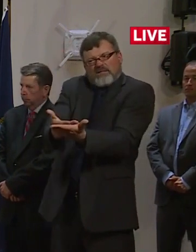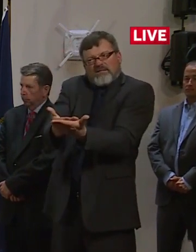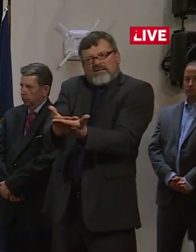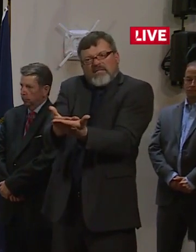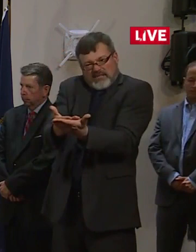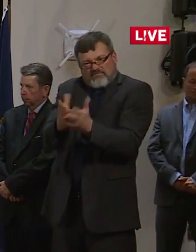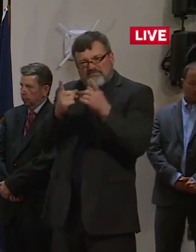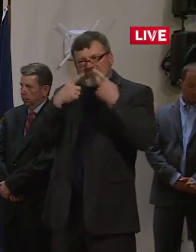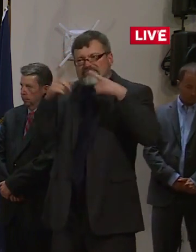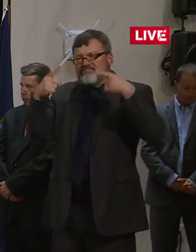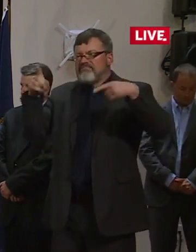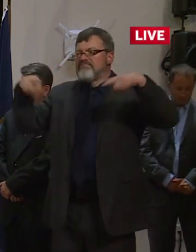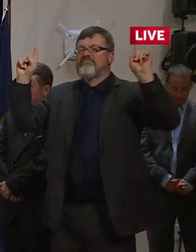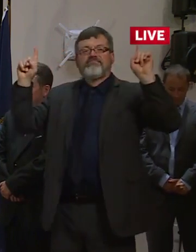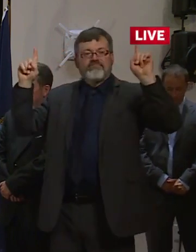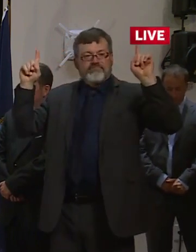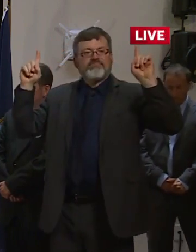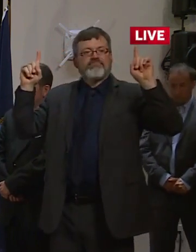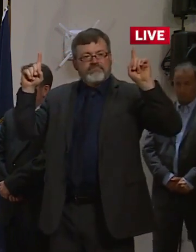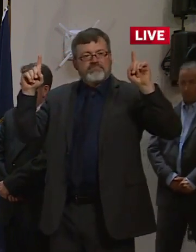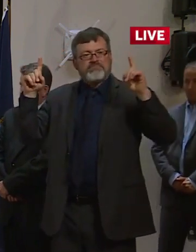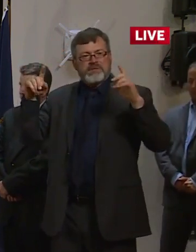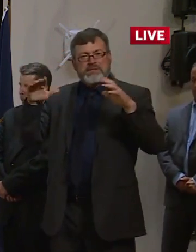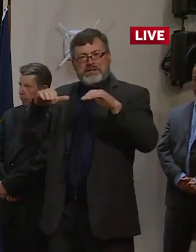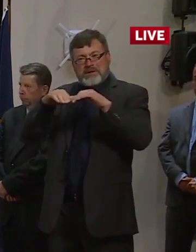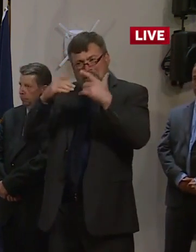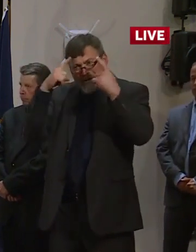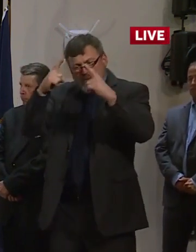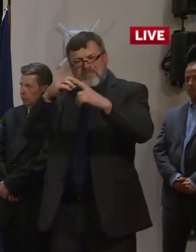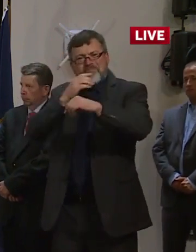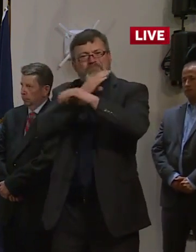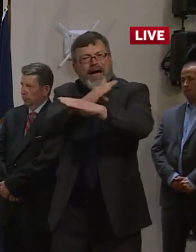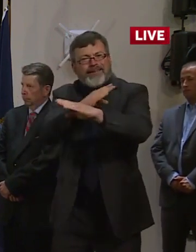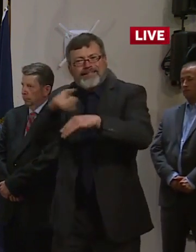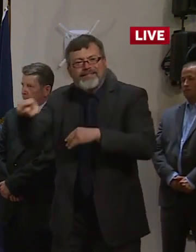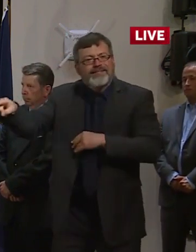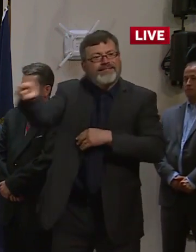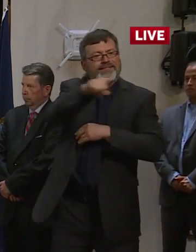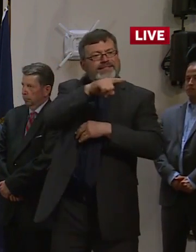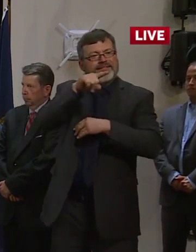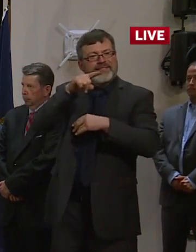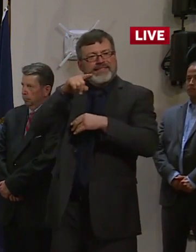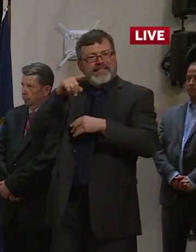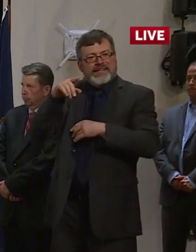VACCINE STRATEGY WOULD PROVE TO BE THE MOST EFFECTIVE IN THE